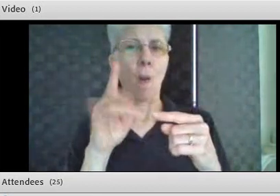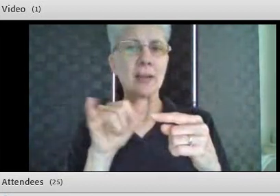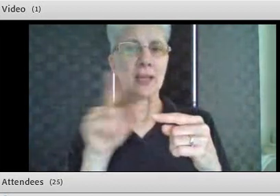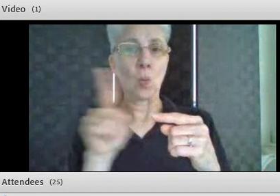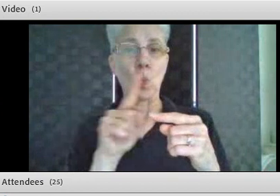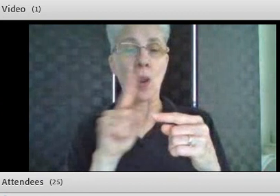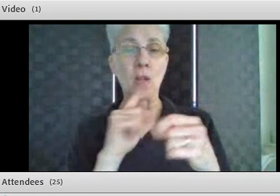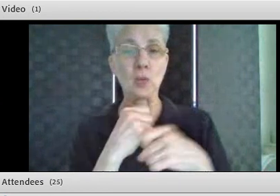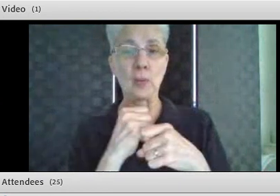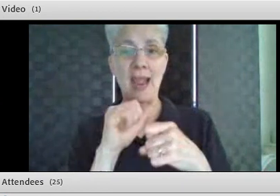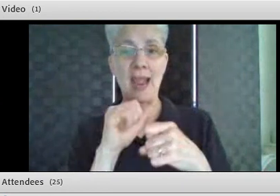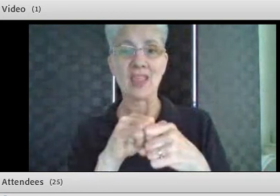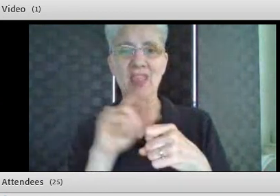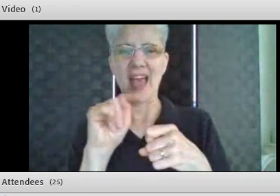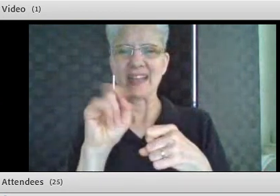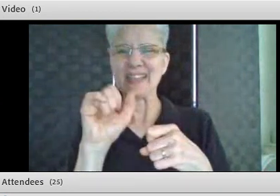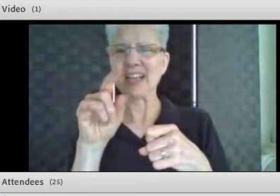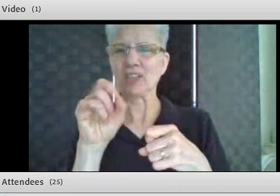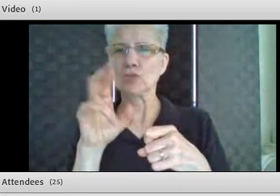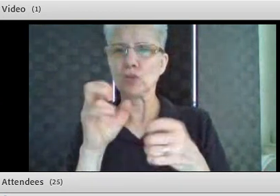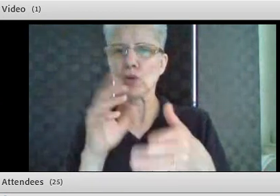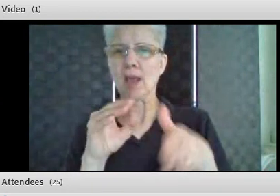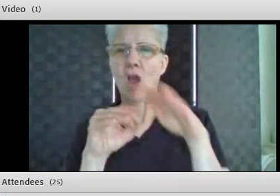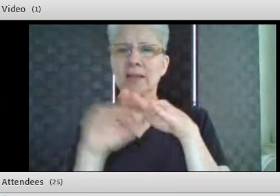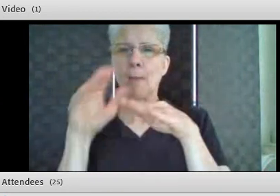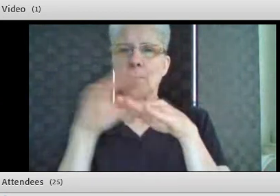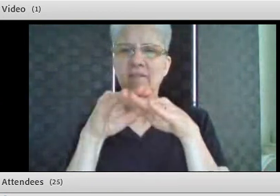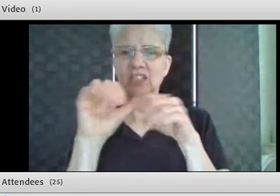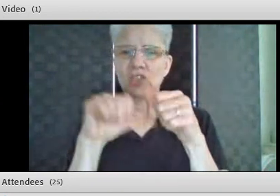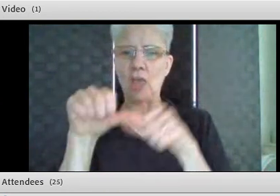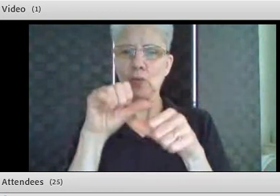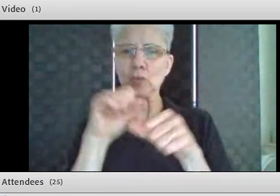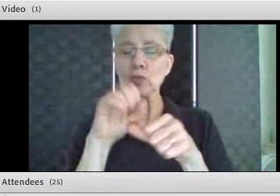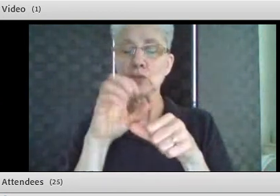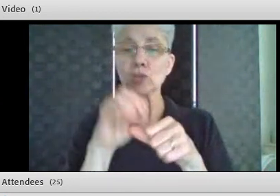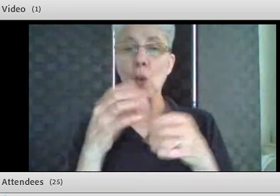so, you know, it goes -- The Y-axis here is the melody,